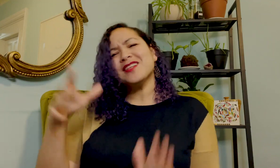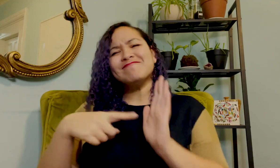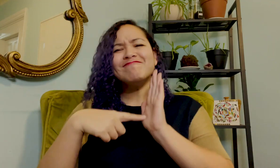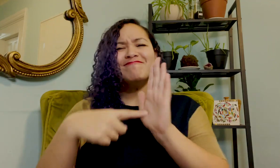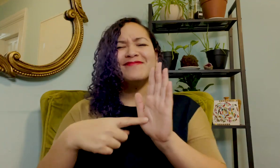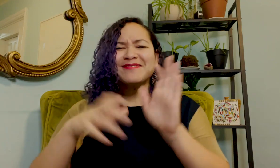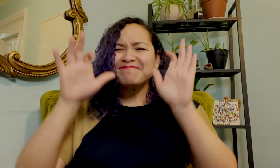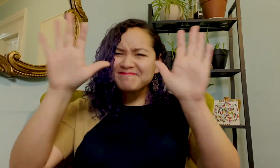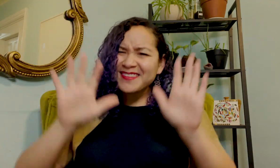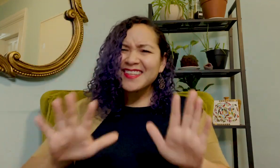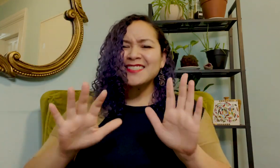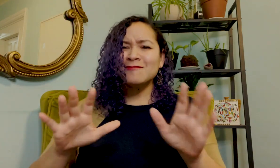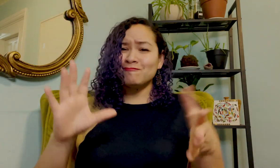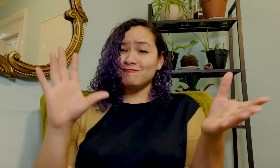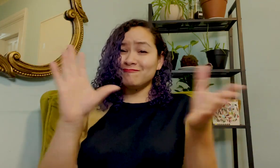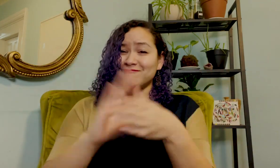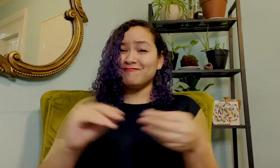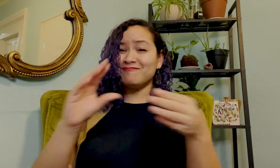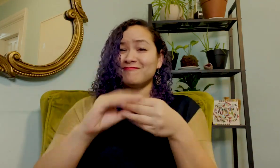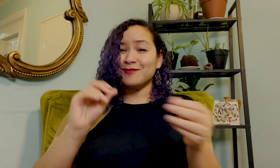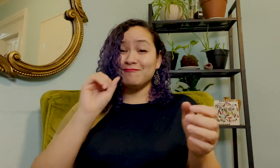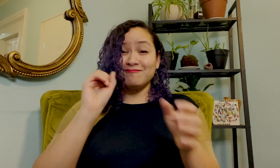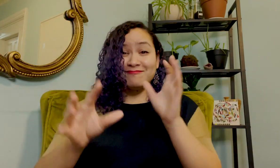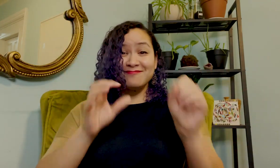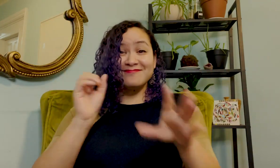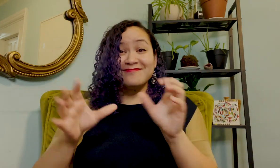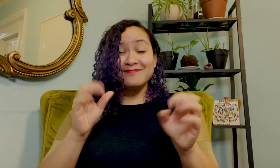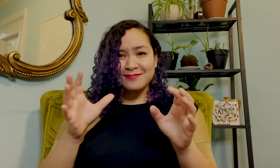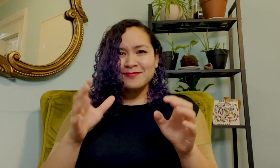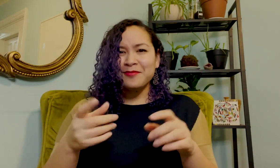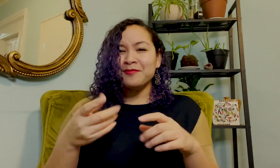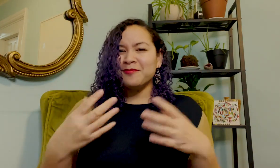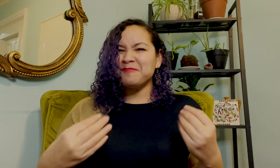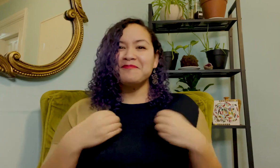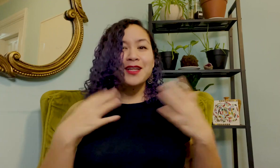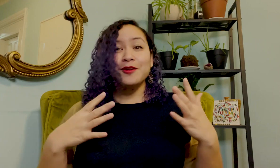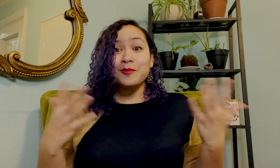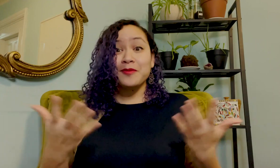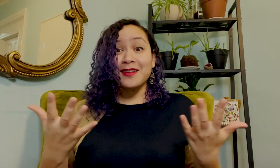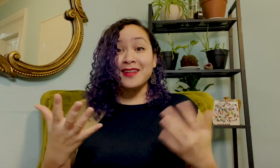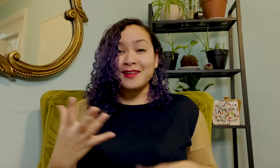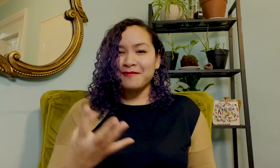and he is going to show his amazing kind of storytelling inspired by